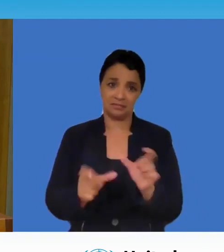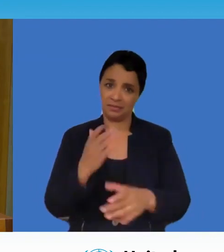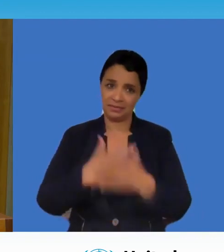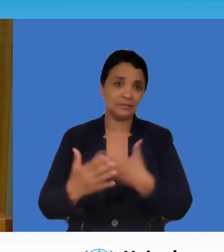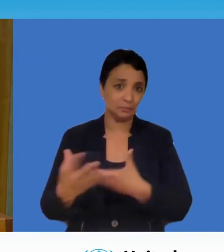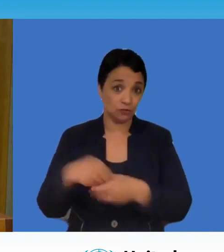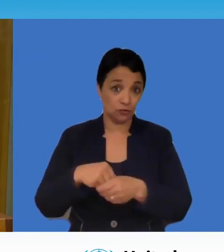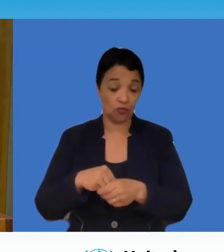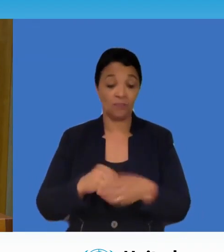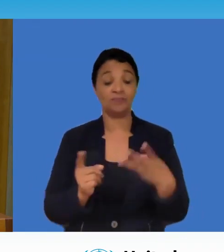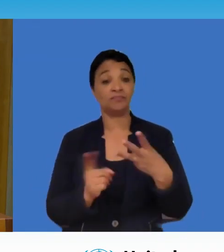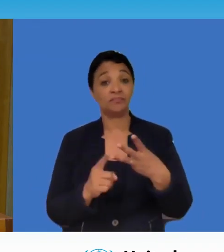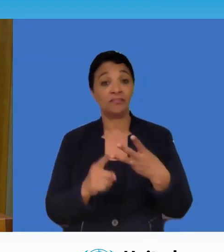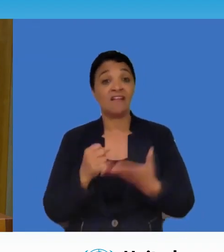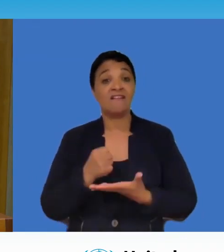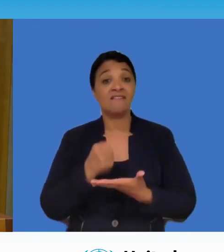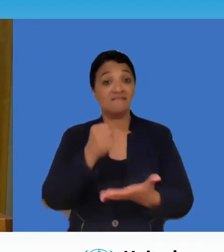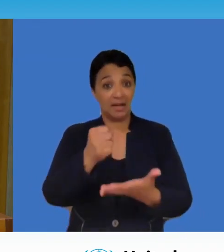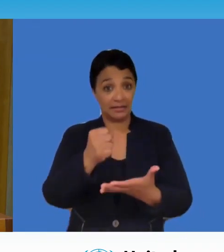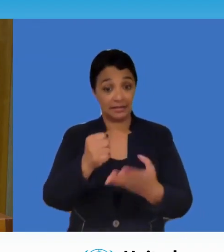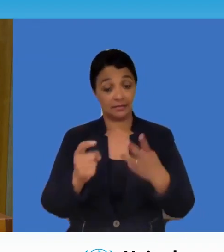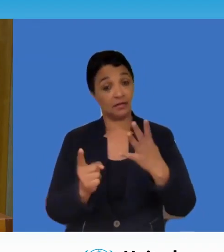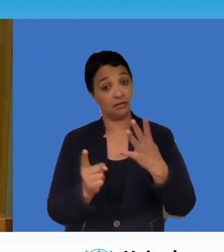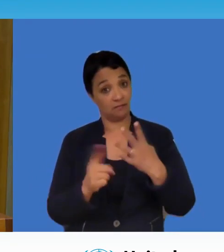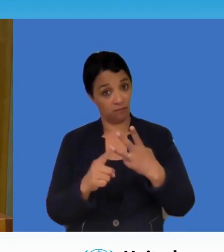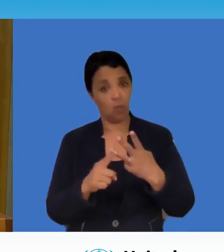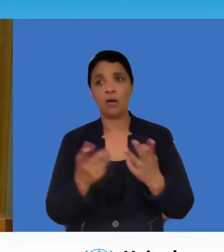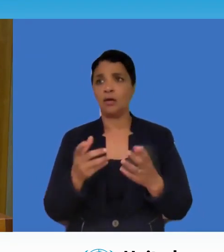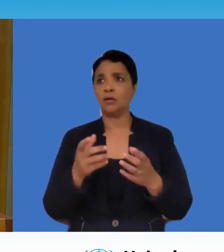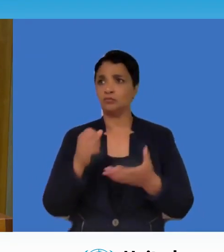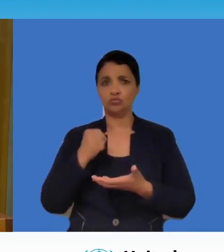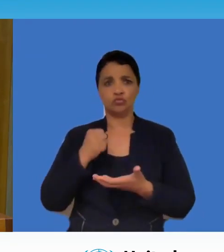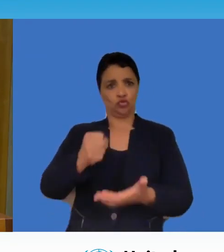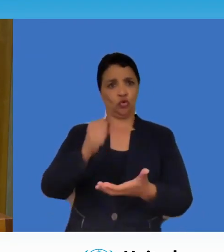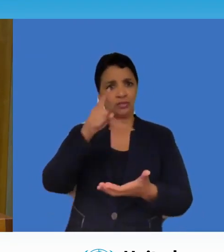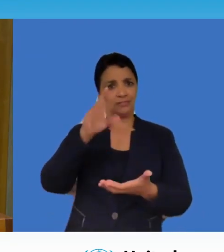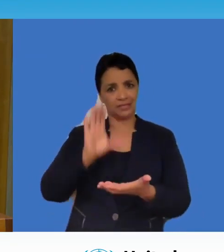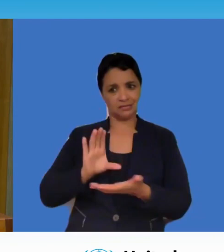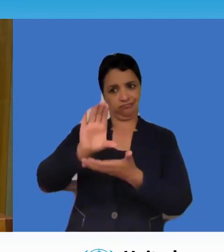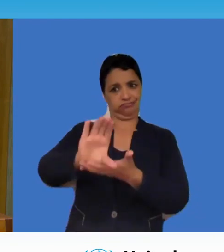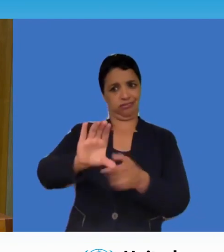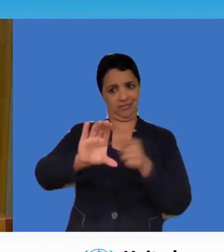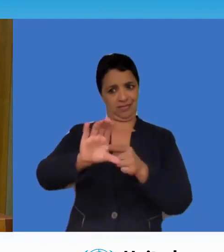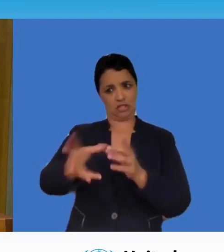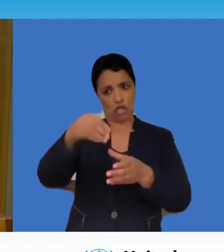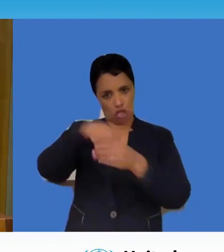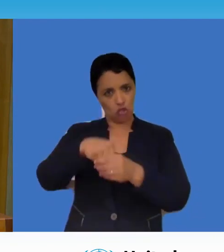over overstate this point funding I've mentioned it before um donors must prioritize funding for